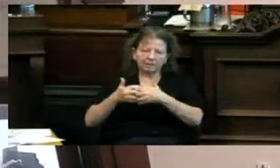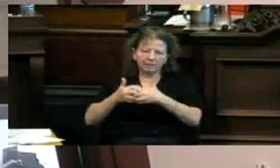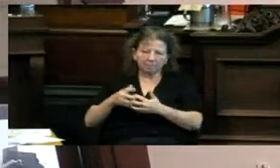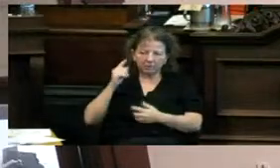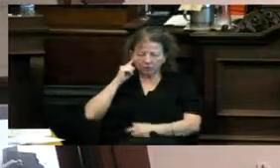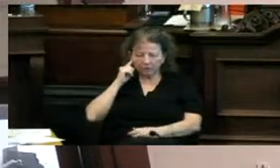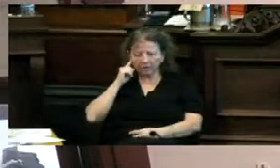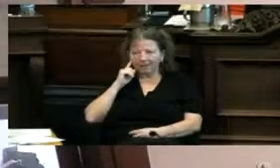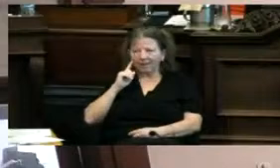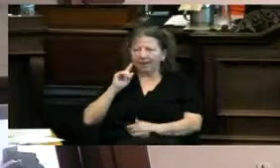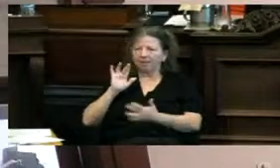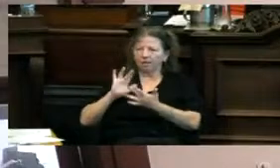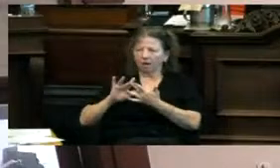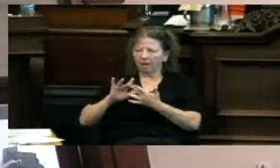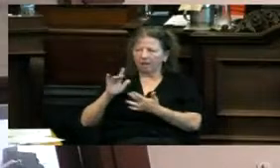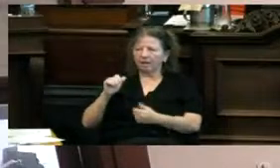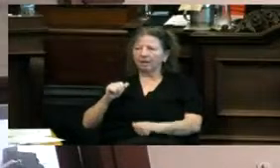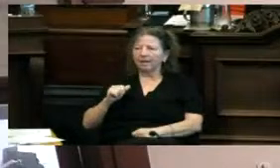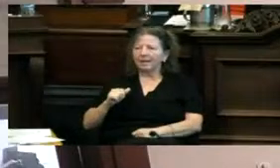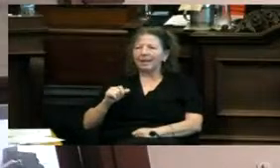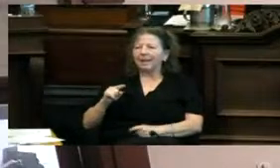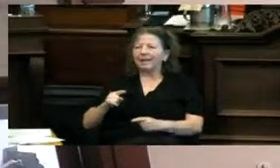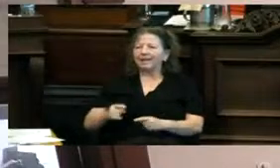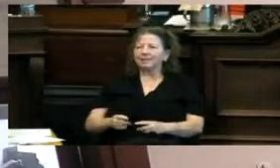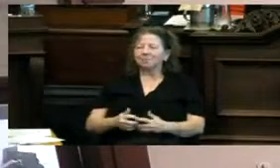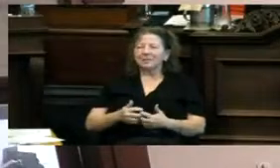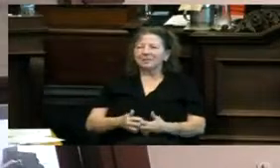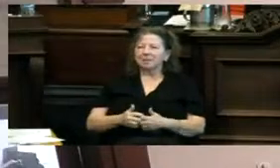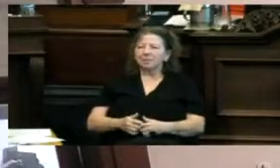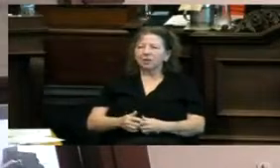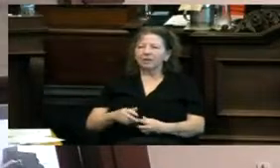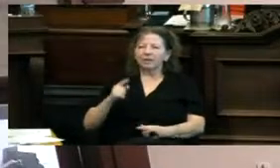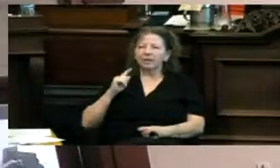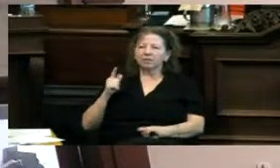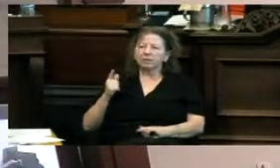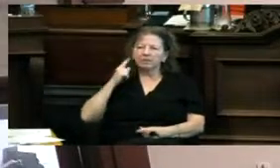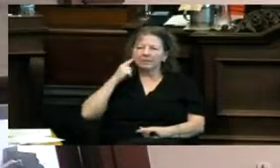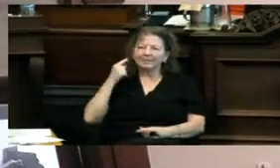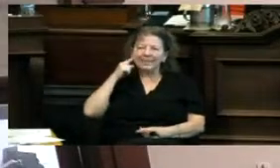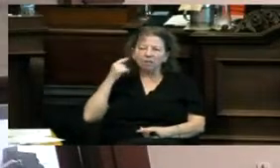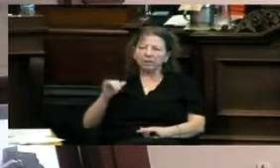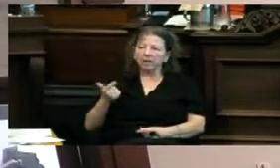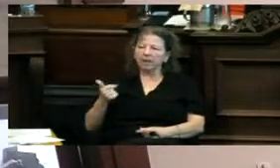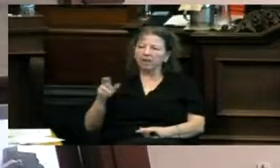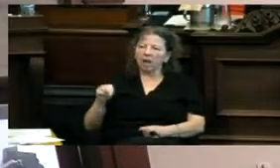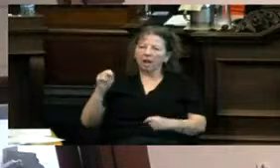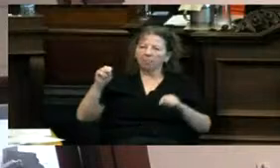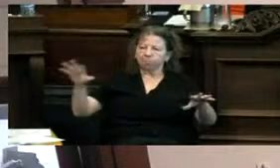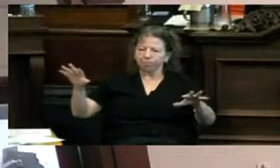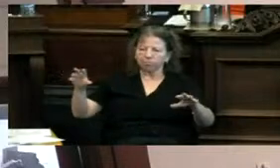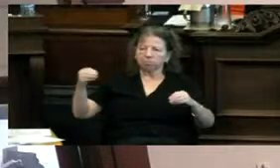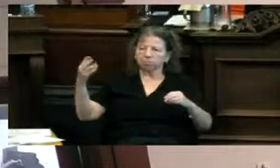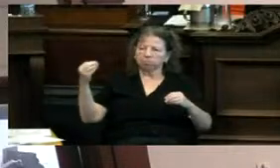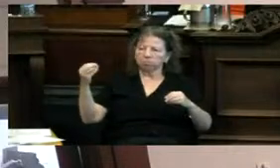that have had issues with ShotSpotter and actually ended